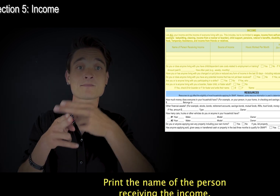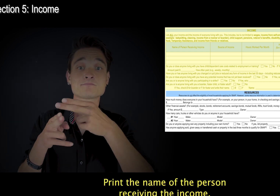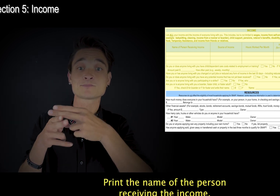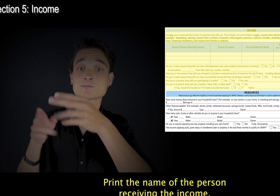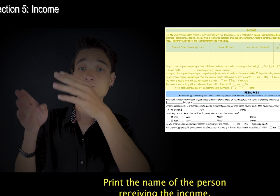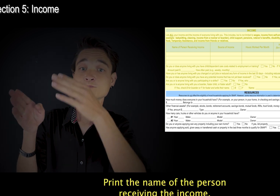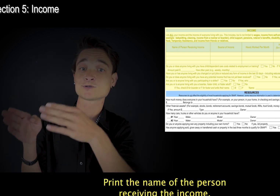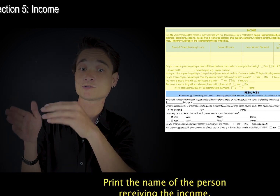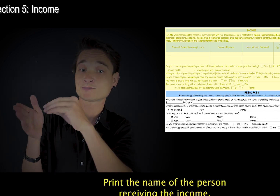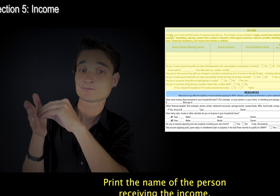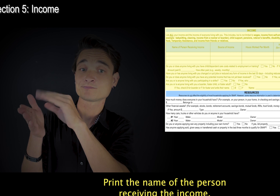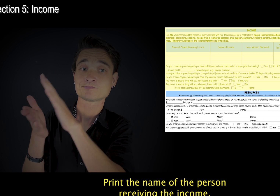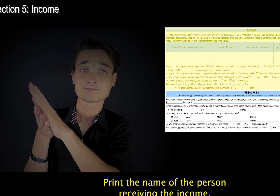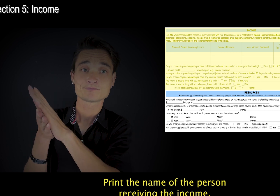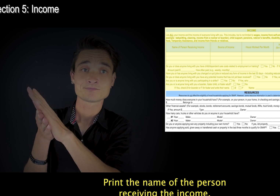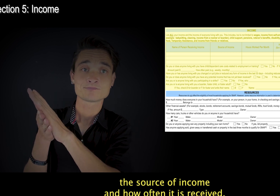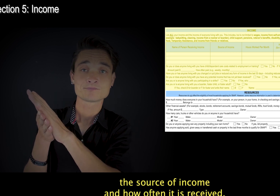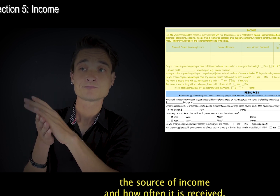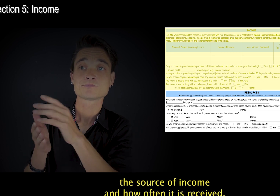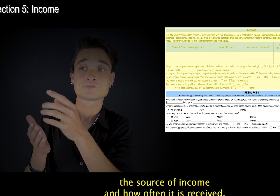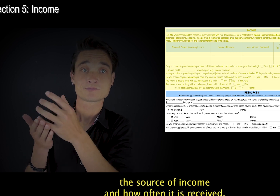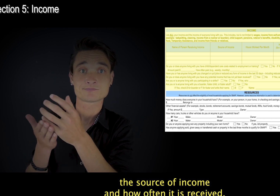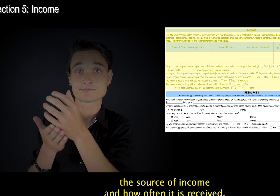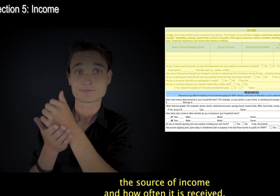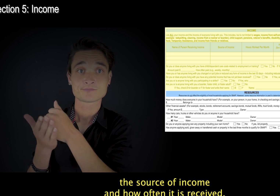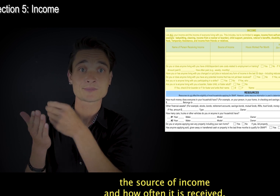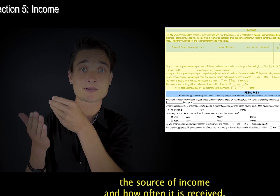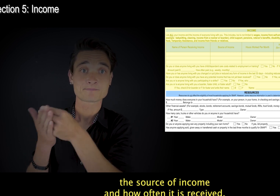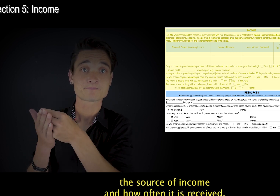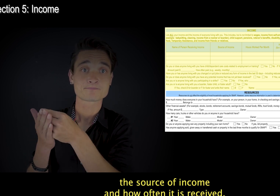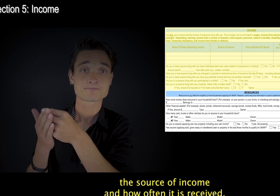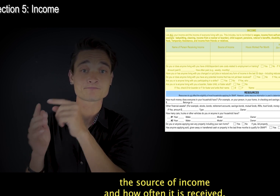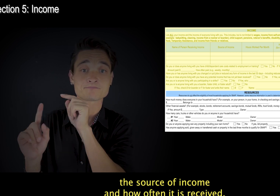Print the name of the person receiving the income, the source of income and how often it is received.